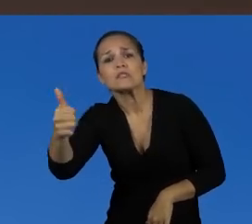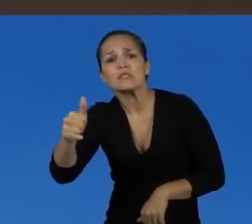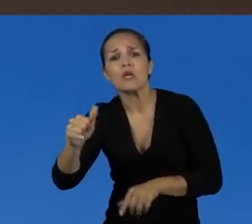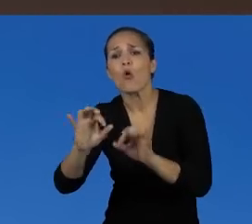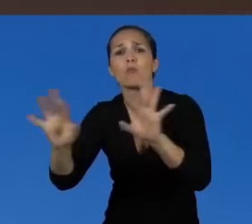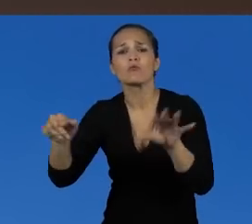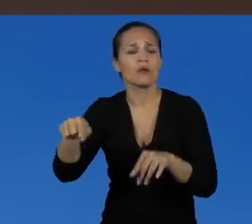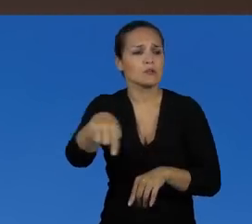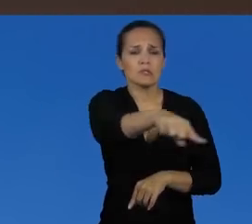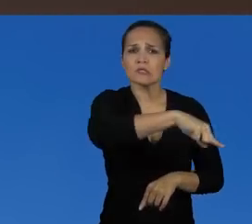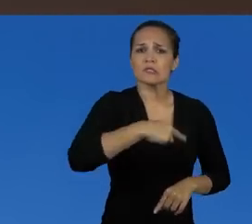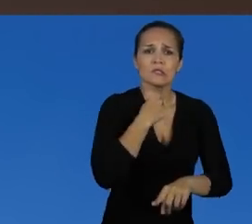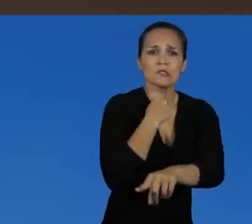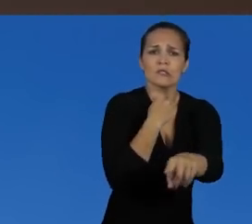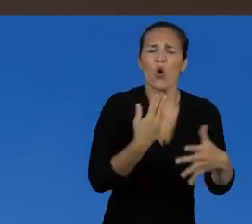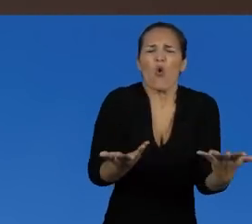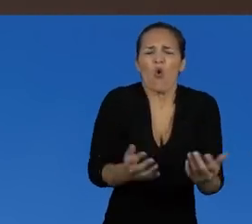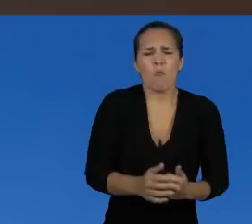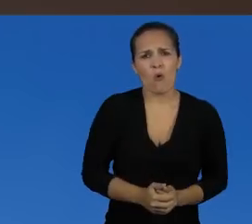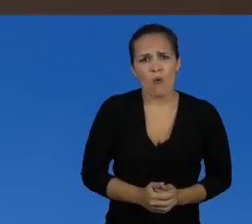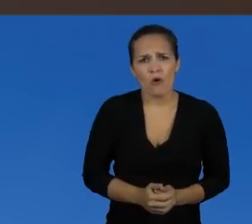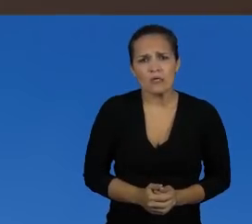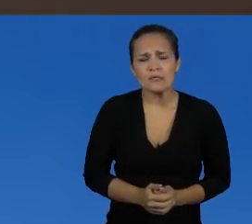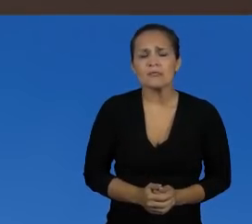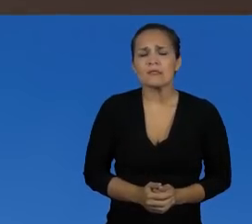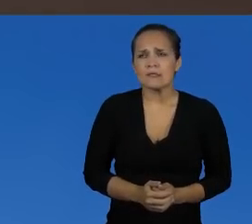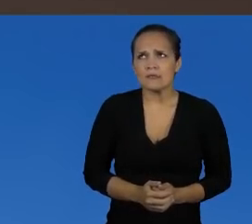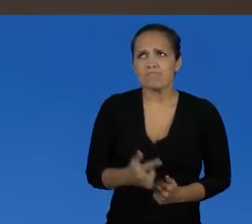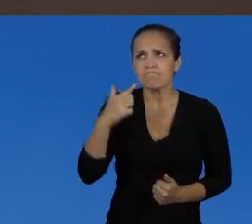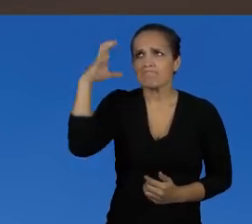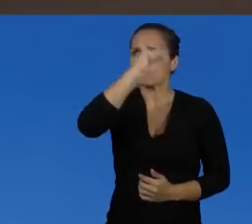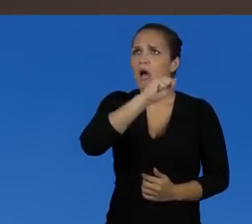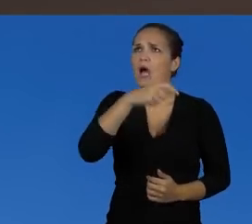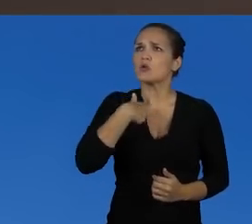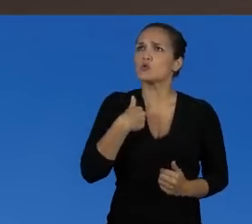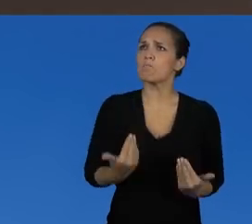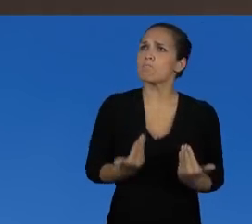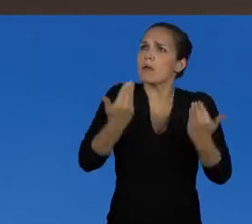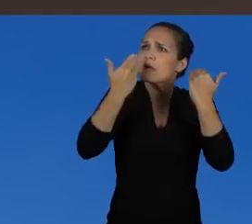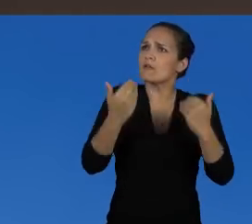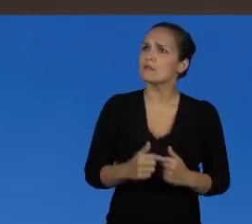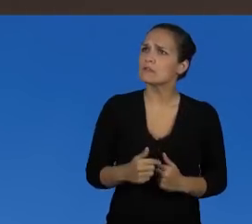how I benefit from classism. If I think that in Colombia there are